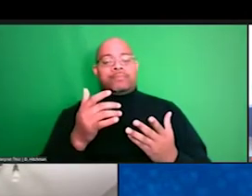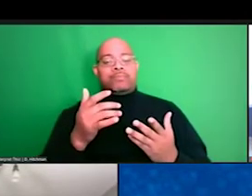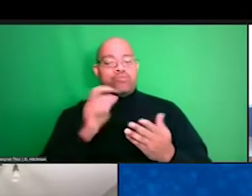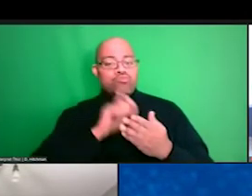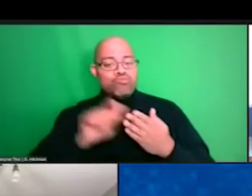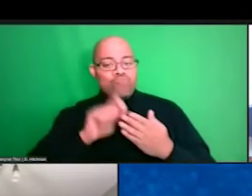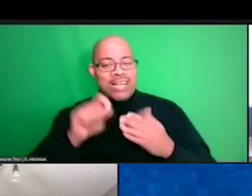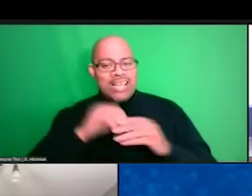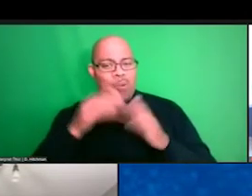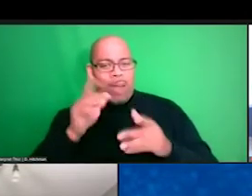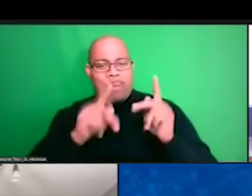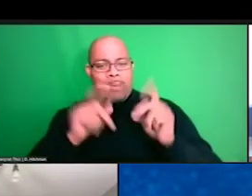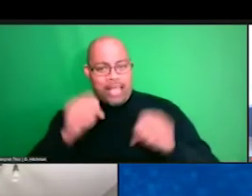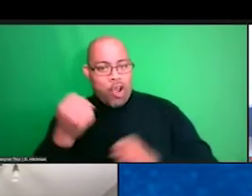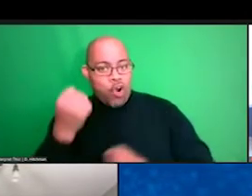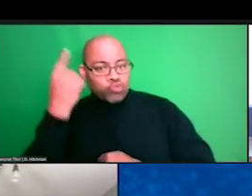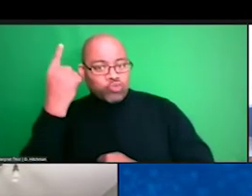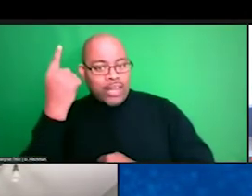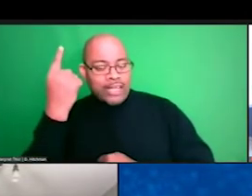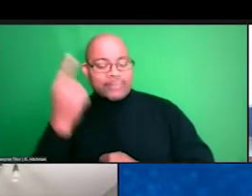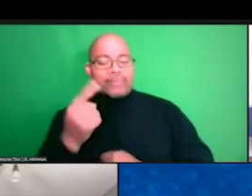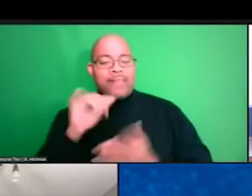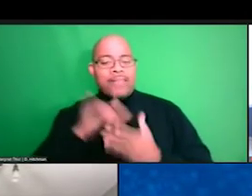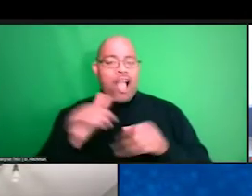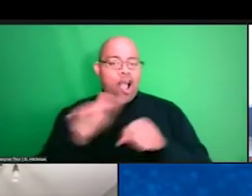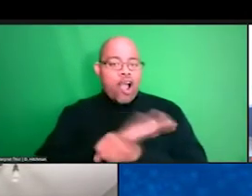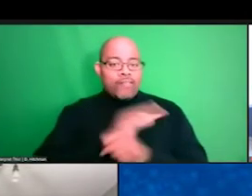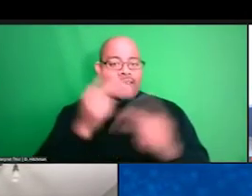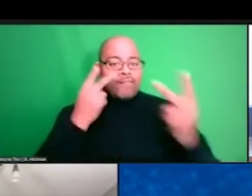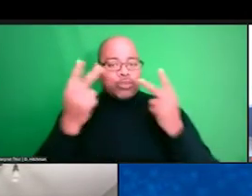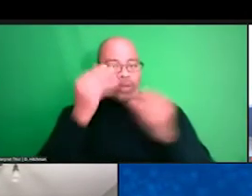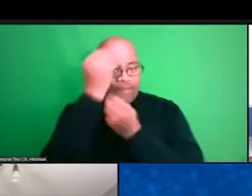that people can understand and that covers the visual information.